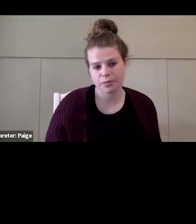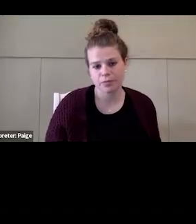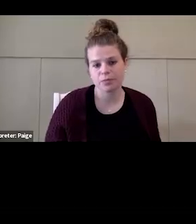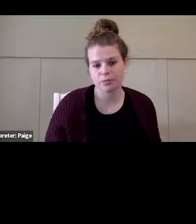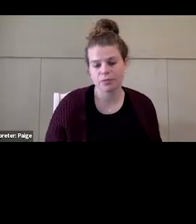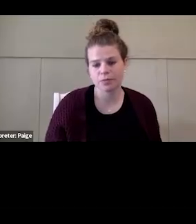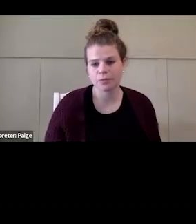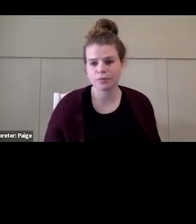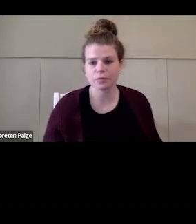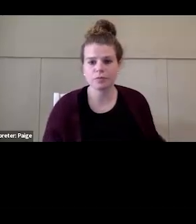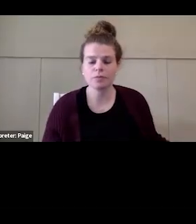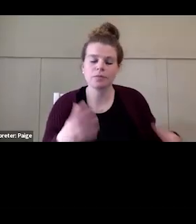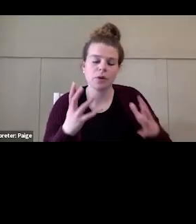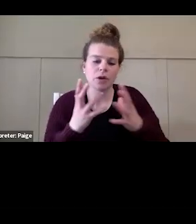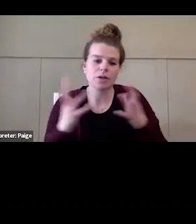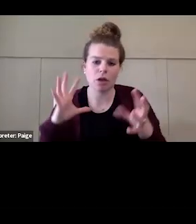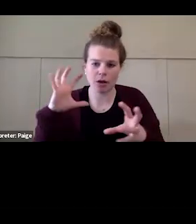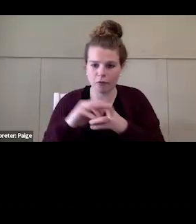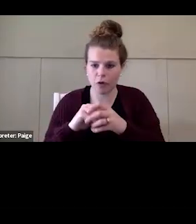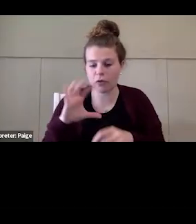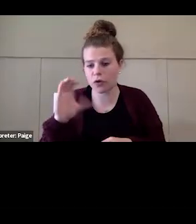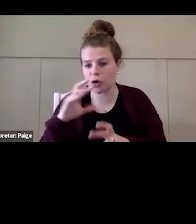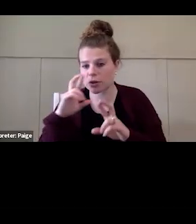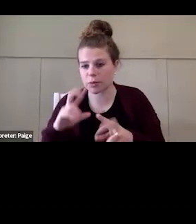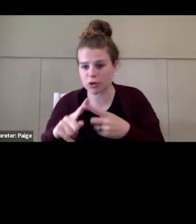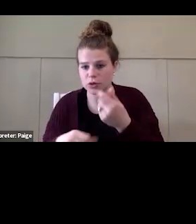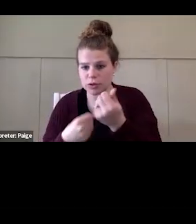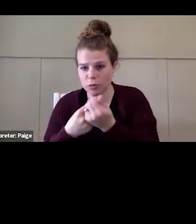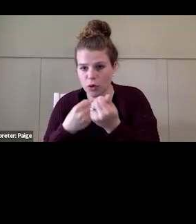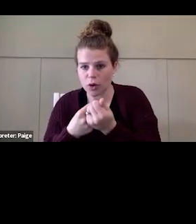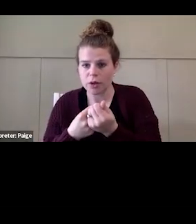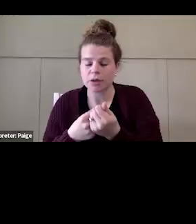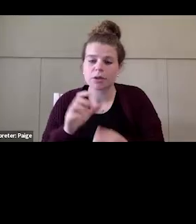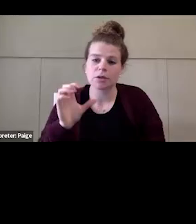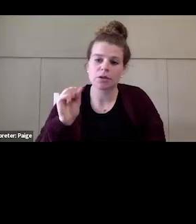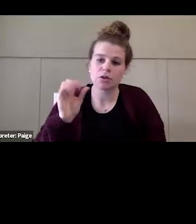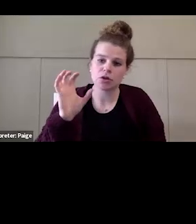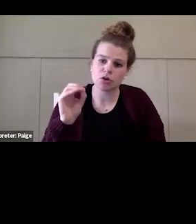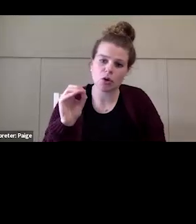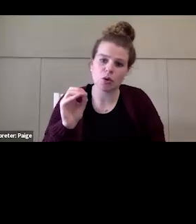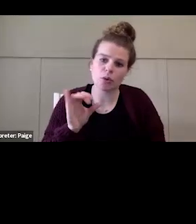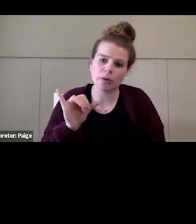and there's a lot of things for the co-responders to support with as well. And so this is really meant